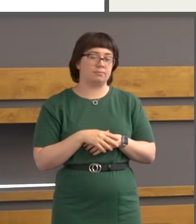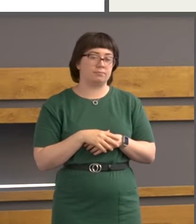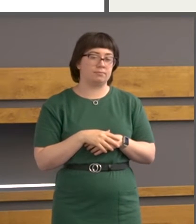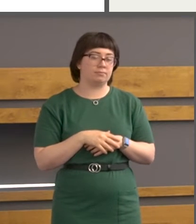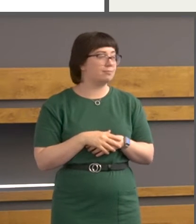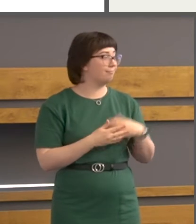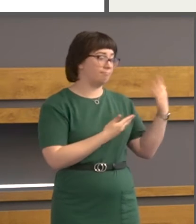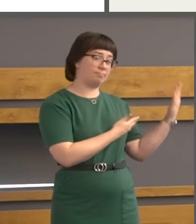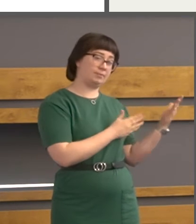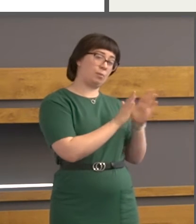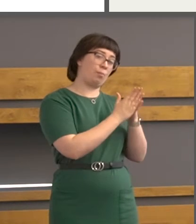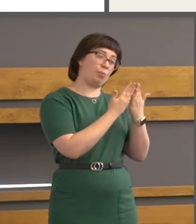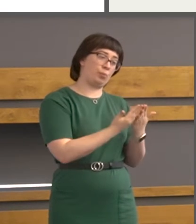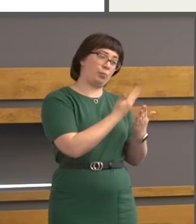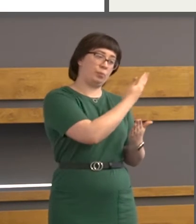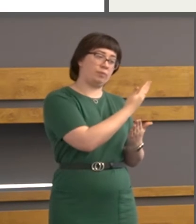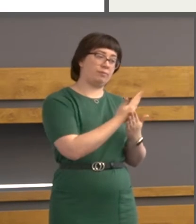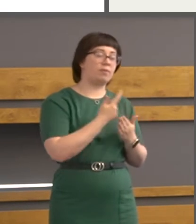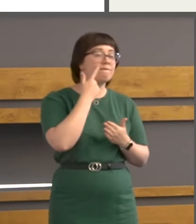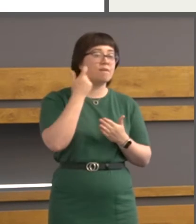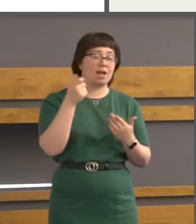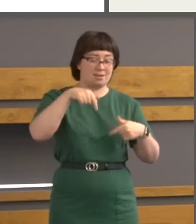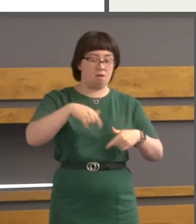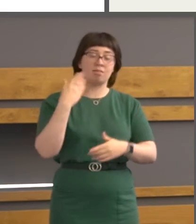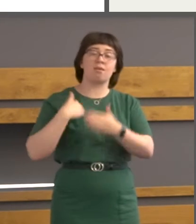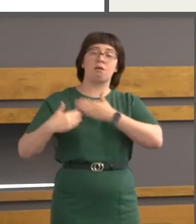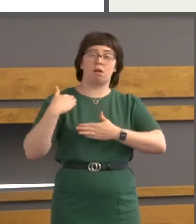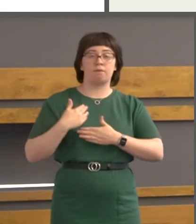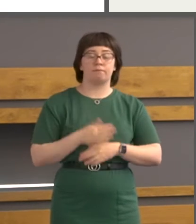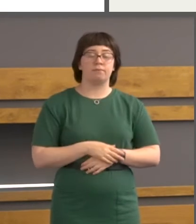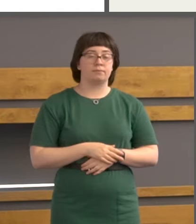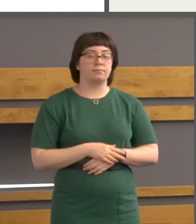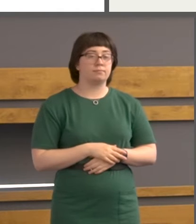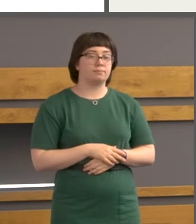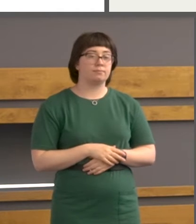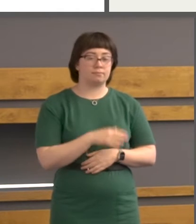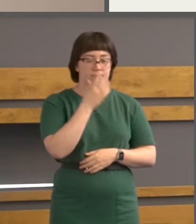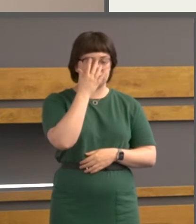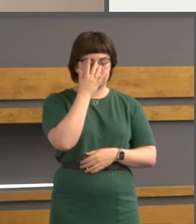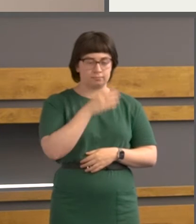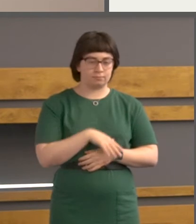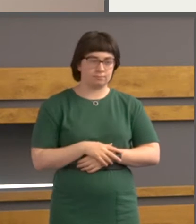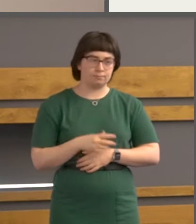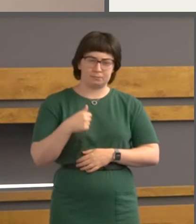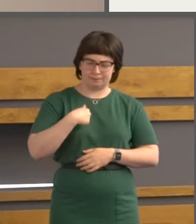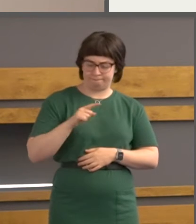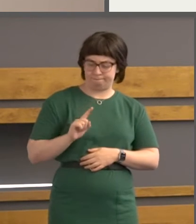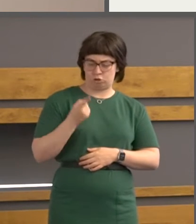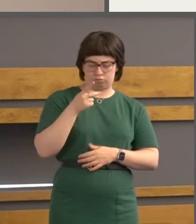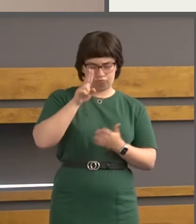And that's the book which is in the archives. And when I first read the examples